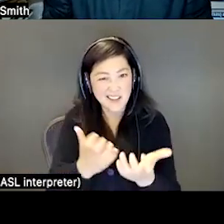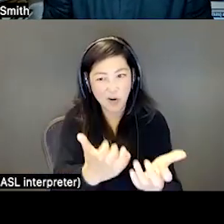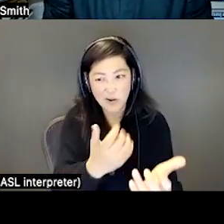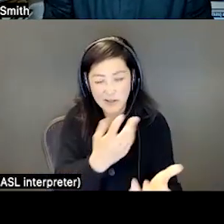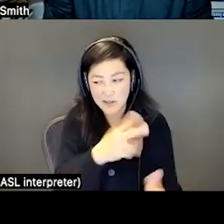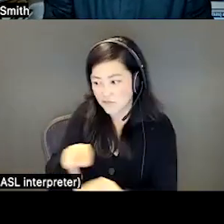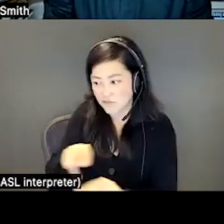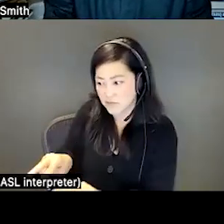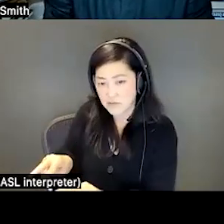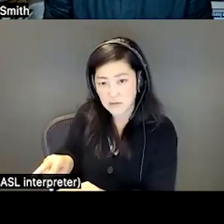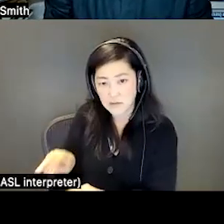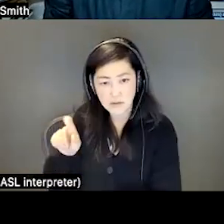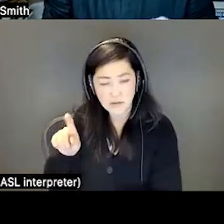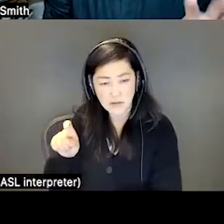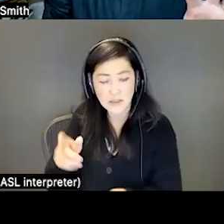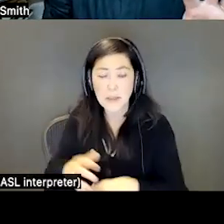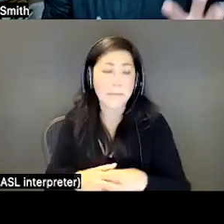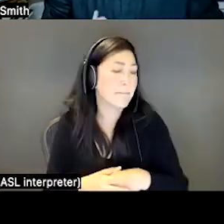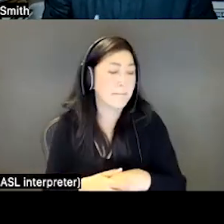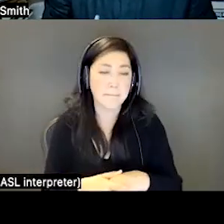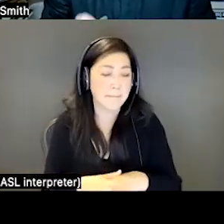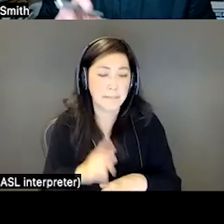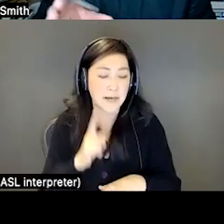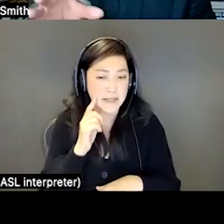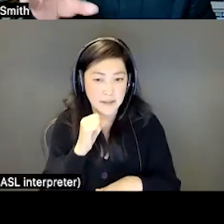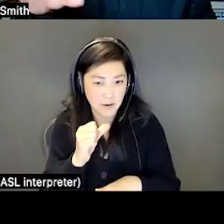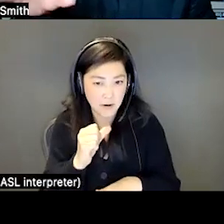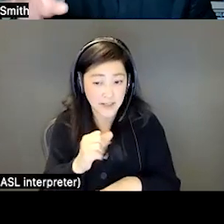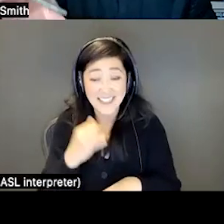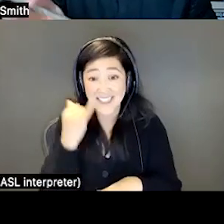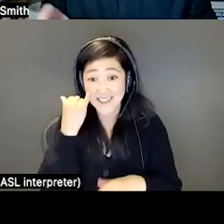because again, if you think about you've got the hierarchical tree, but you've also got